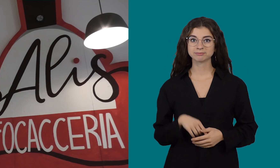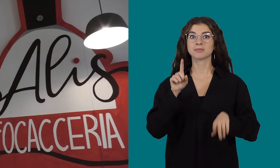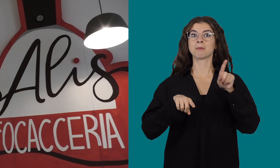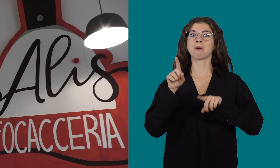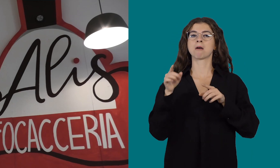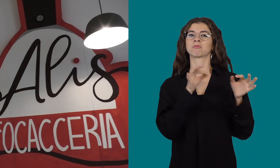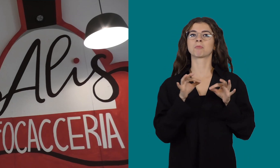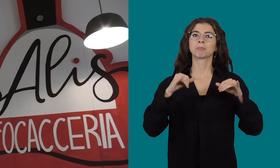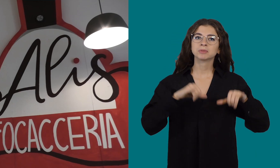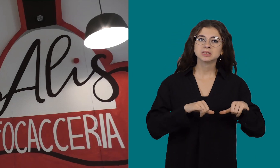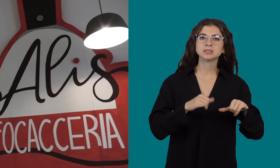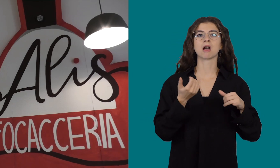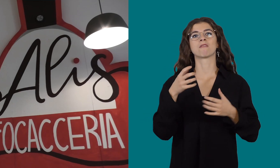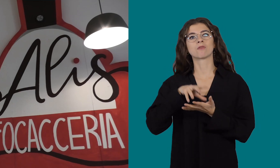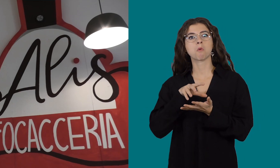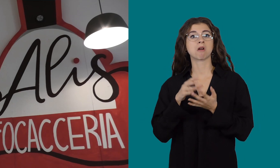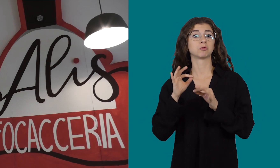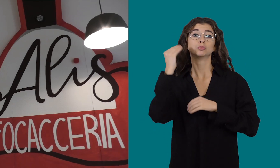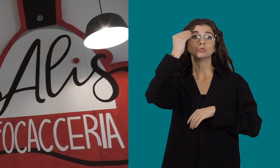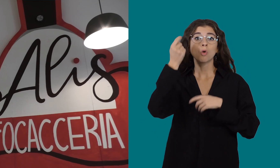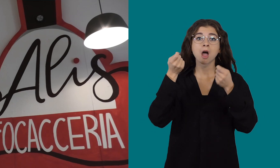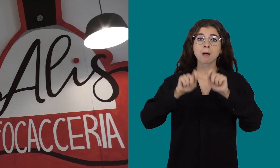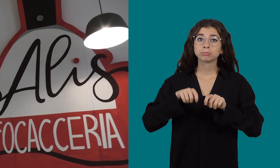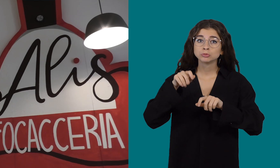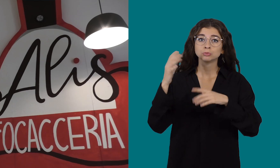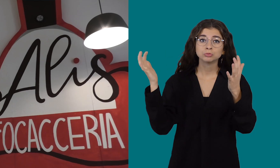Sometimes they prepare pizzas and focaccias for end-of-school-year parties